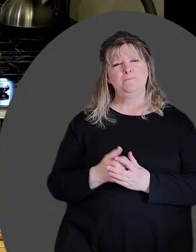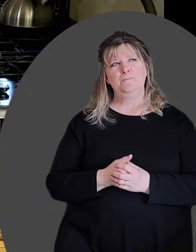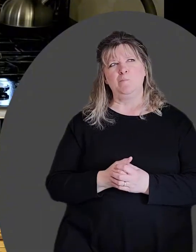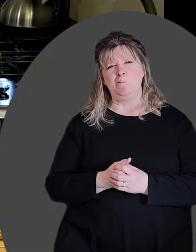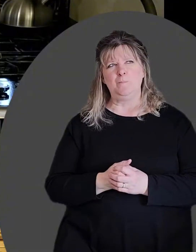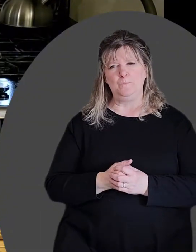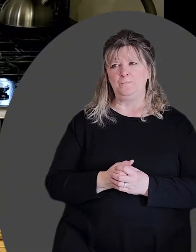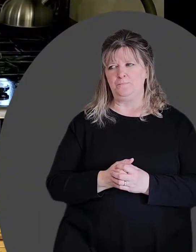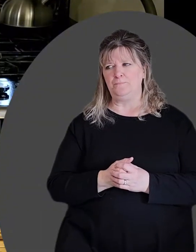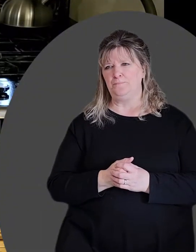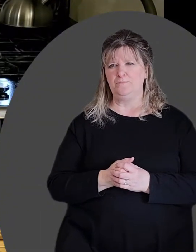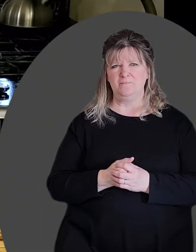a vinegary taste